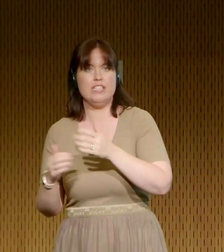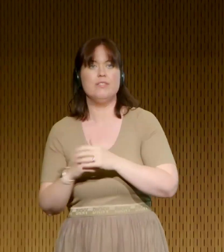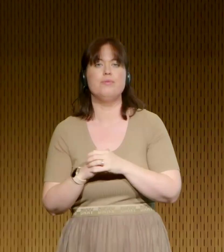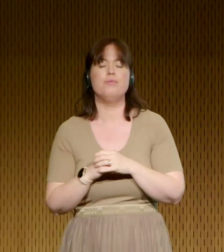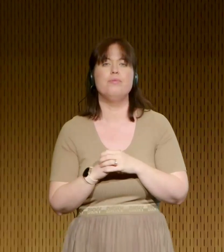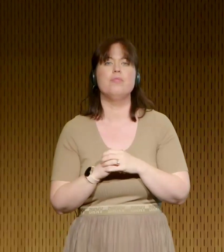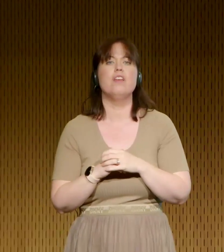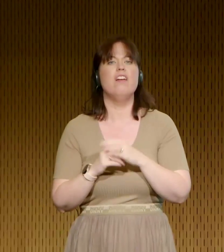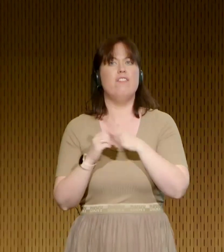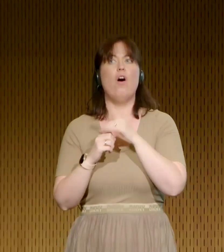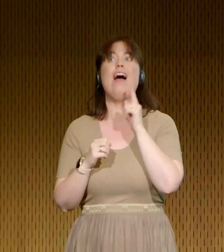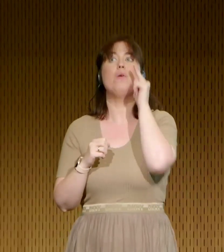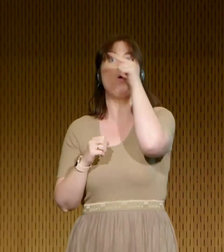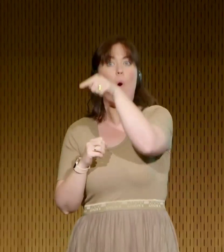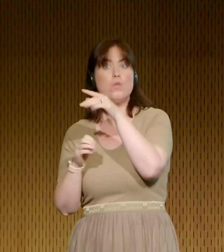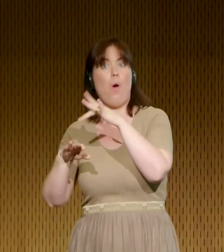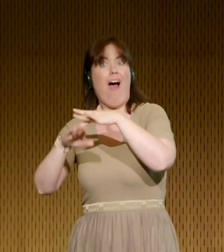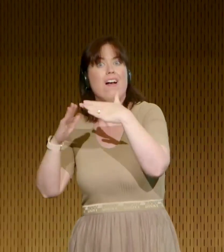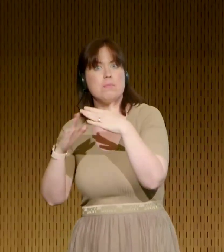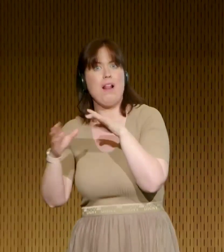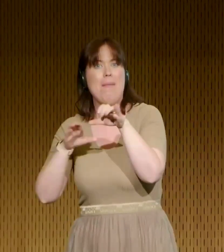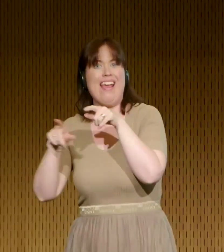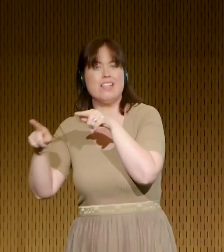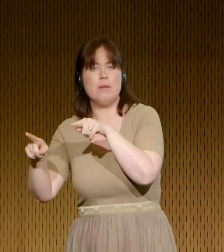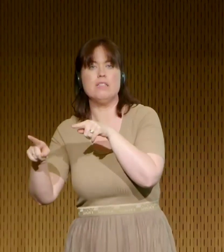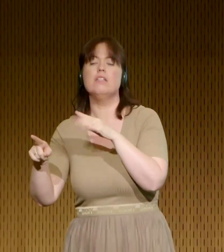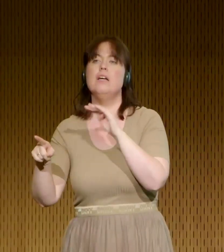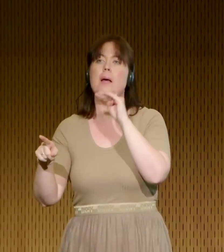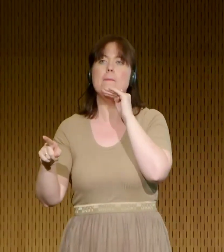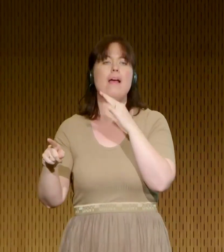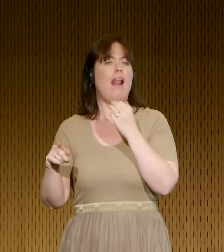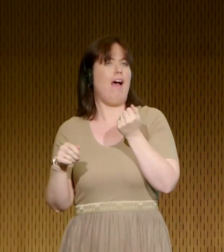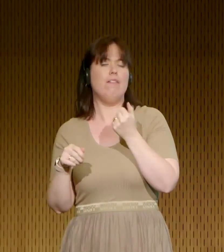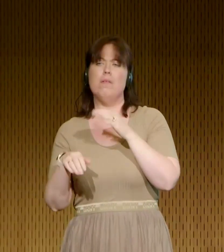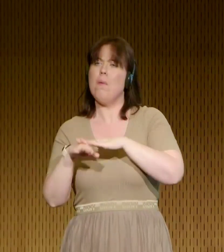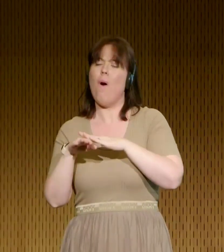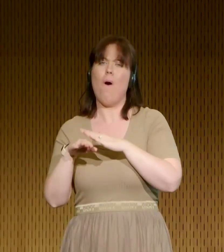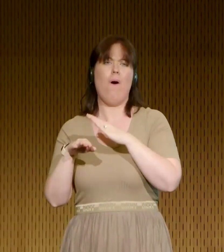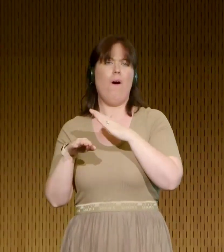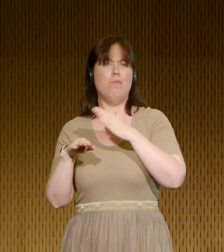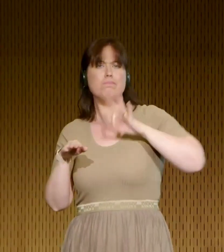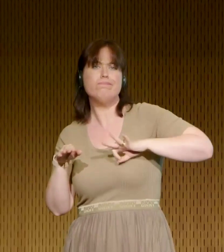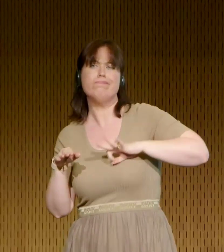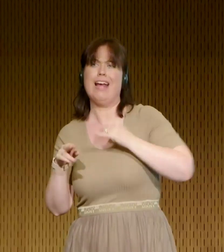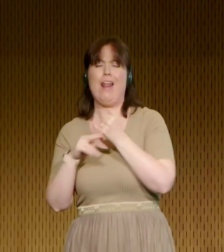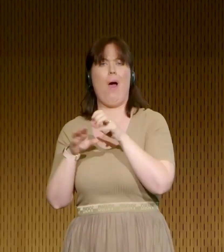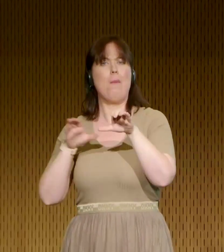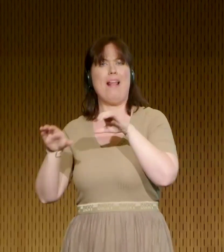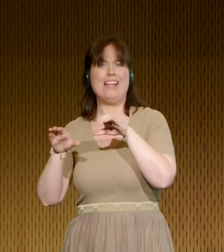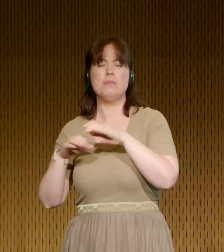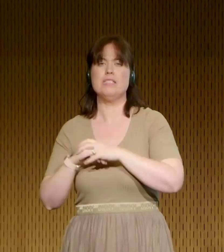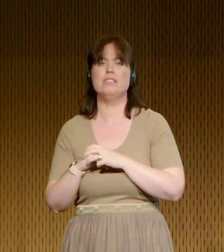clinical placements which enhances our placements further. So overall